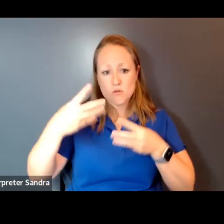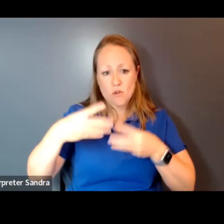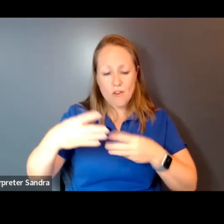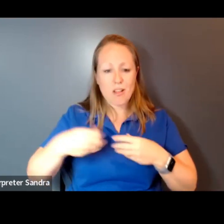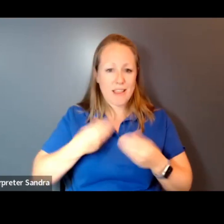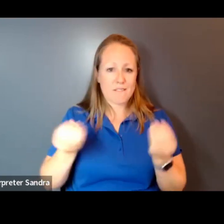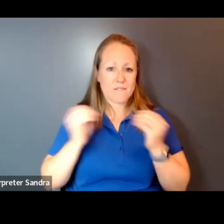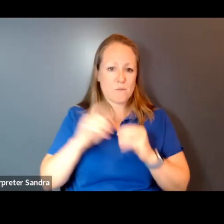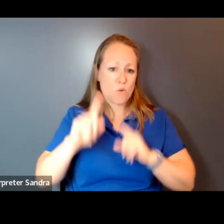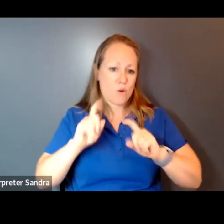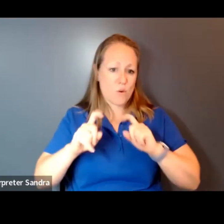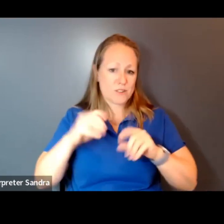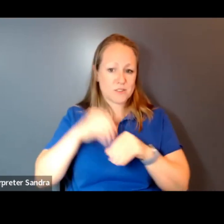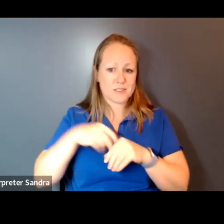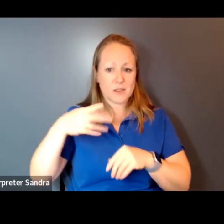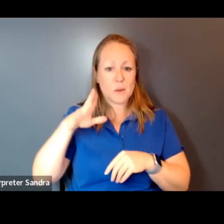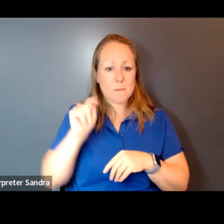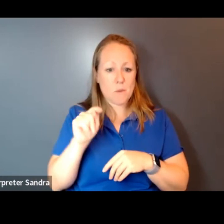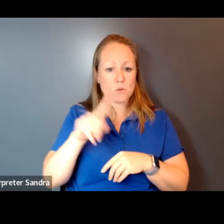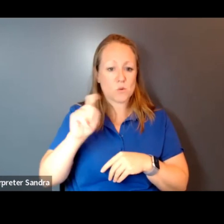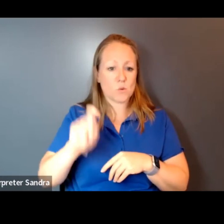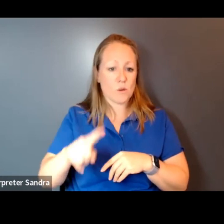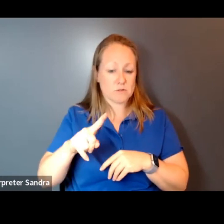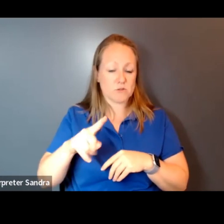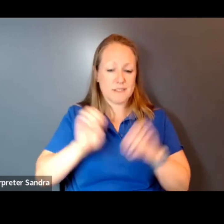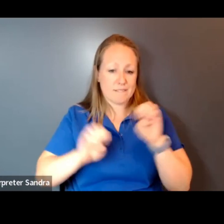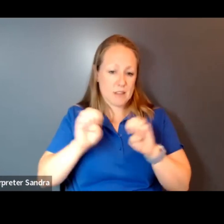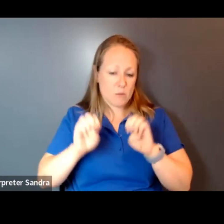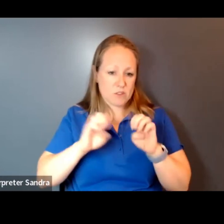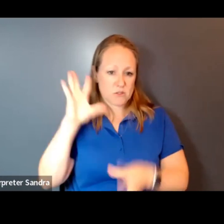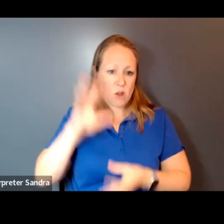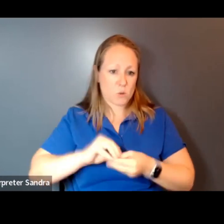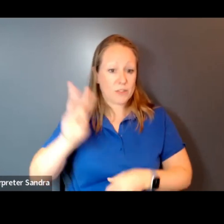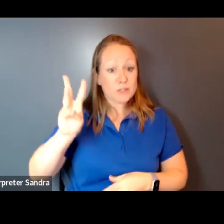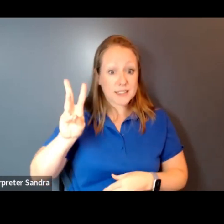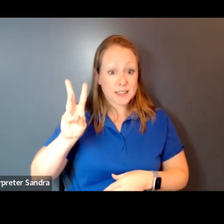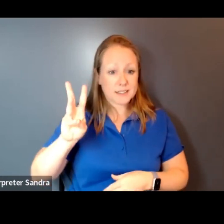in the post webinar evaluation. There's a total of six questions and we look forward to hearing